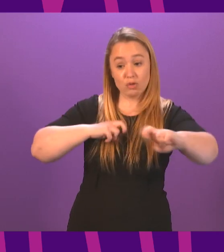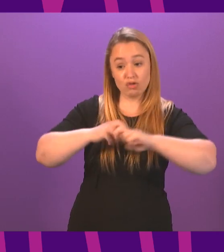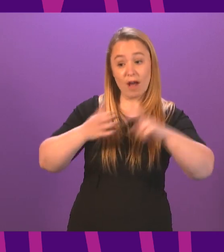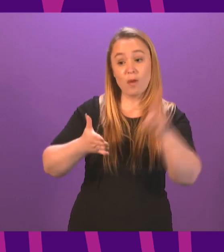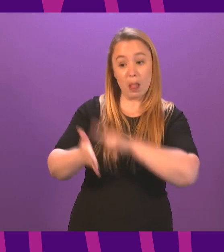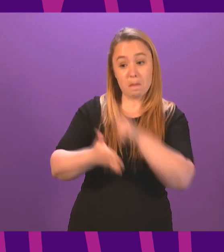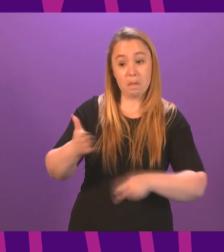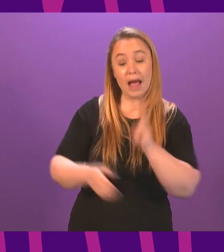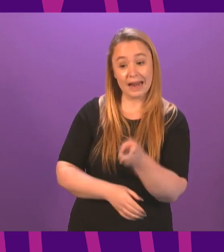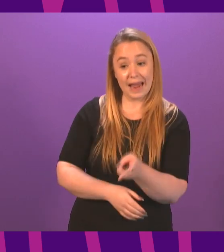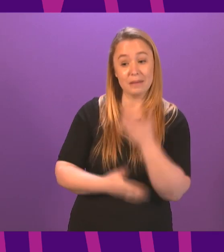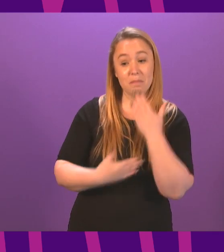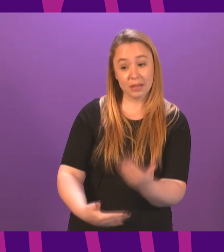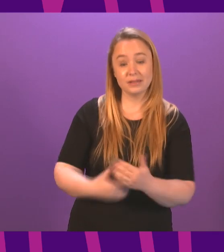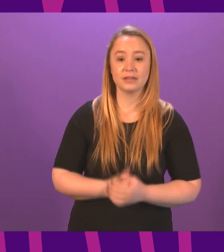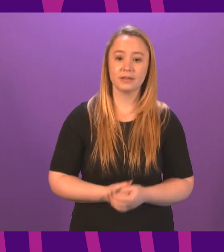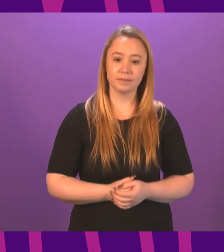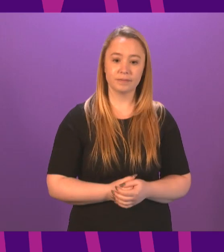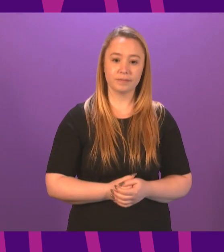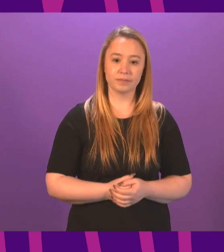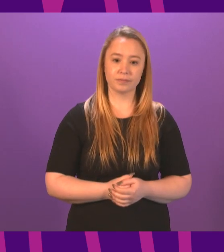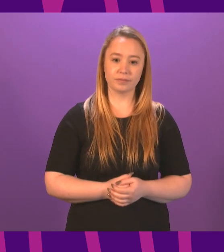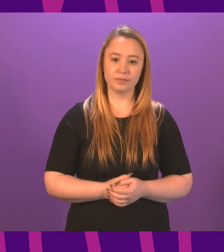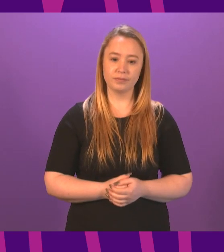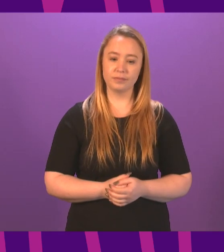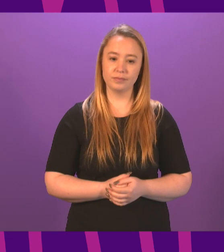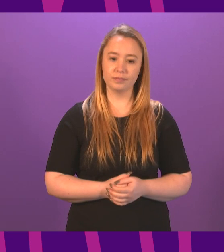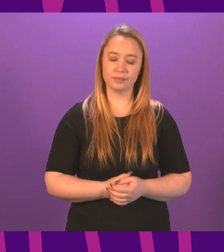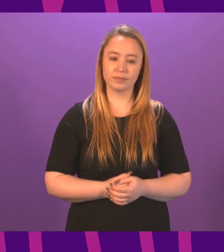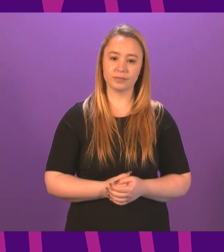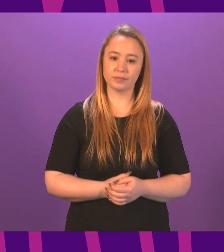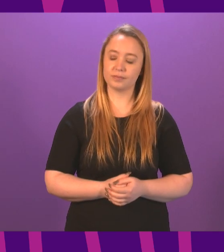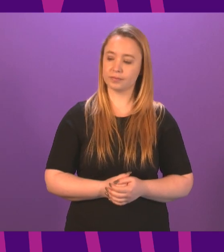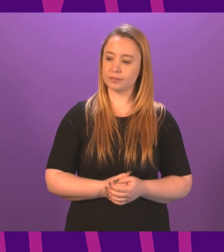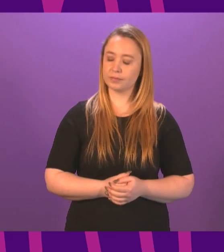The First Minister: All along, I have said that I have not got